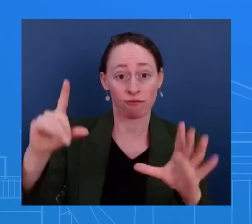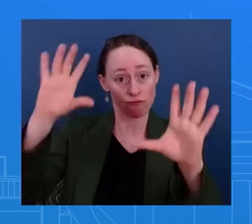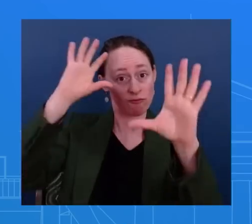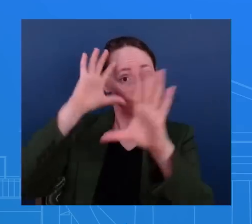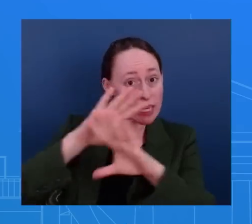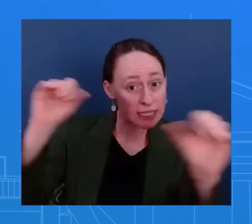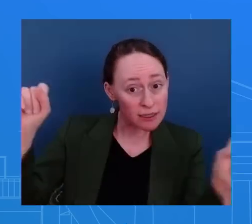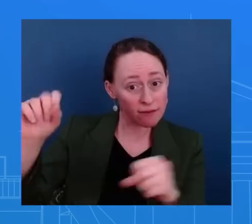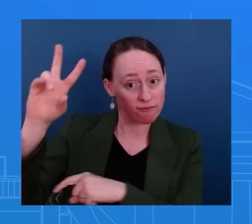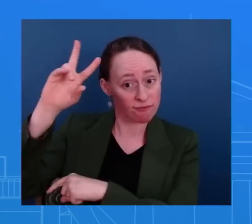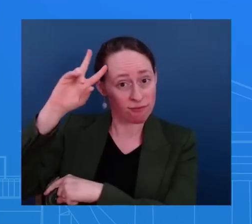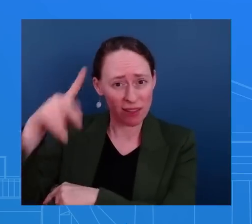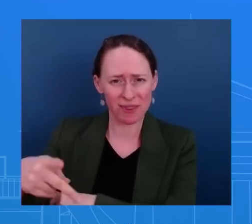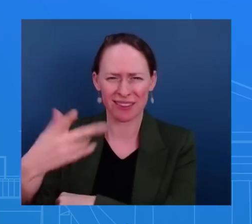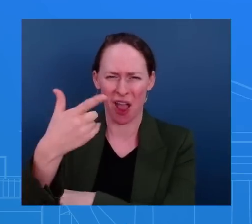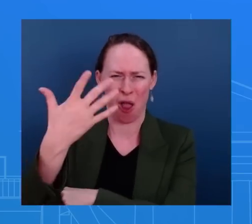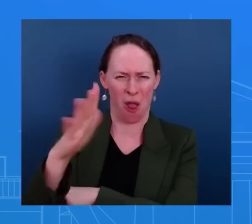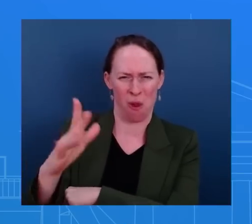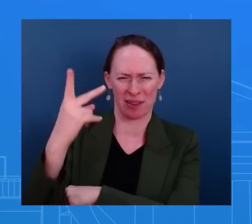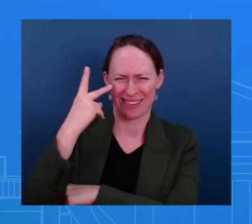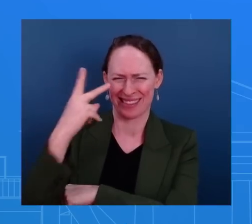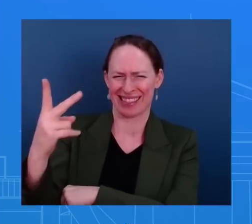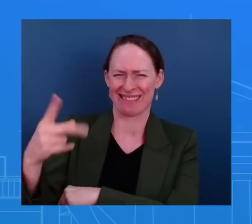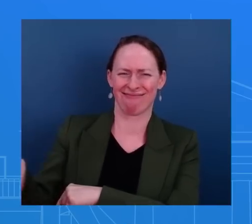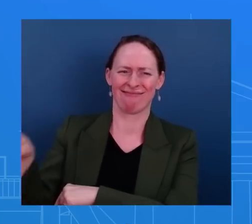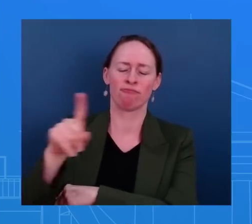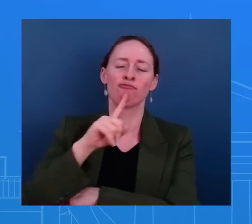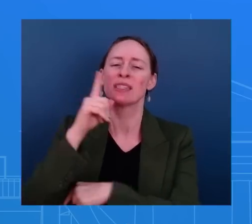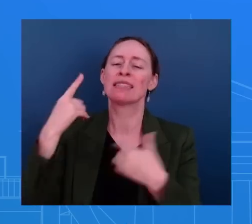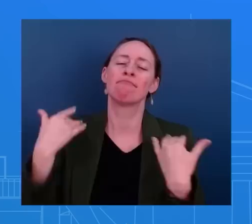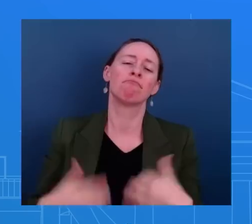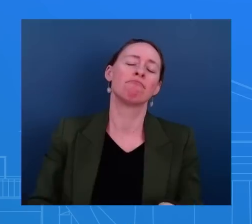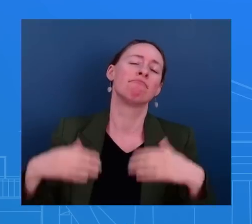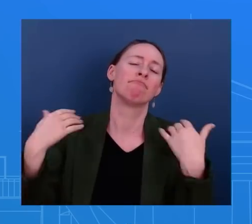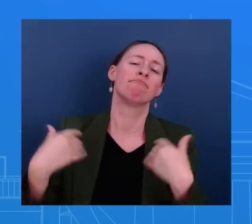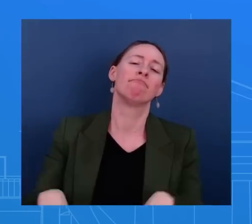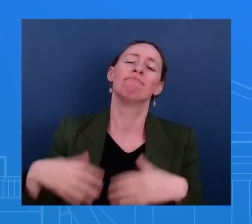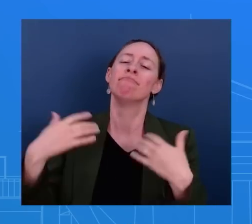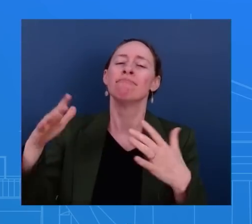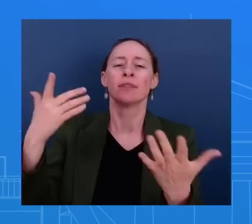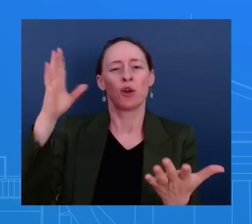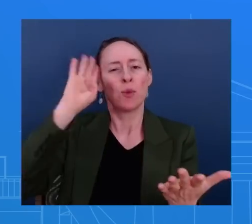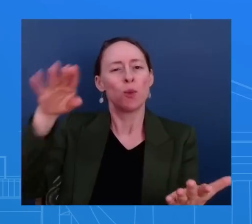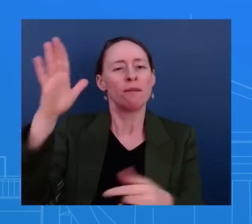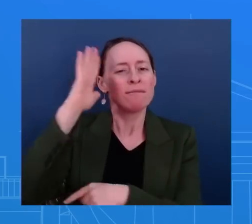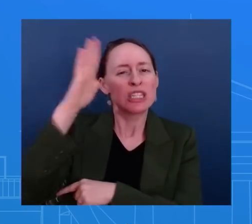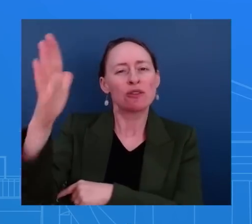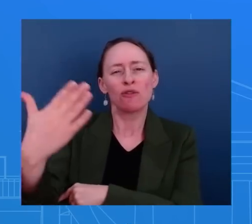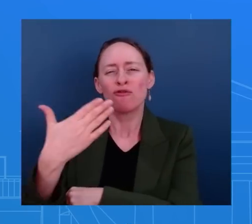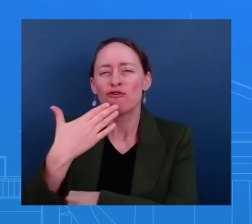in a belief in this country, the future of this country. They believe that there's a lot at stake.